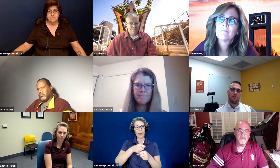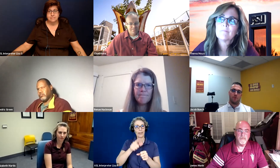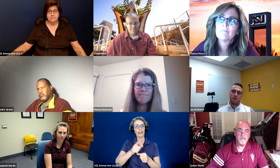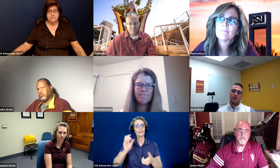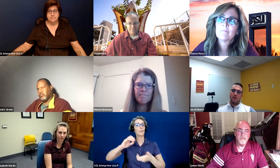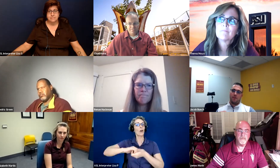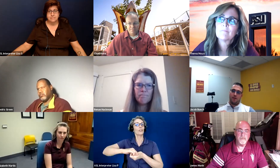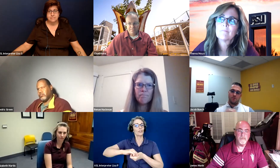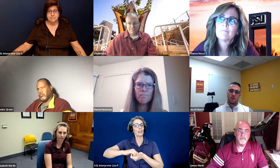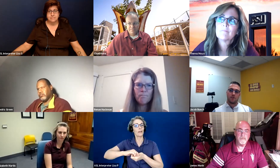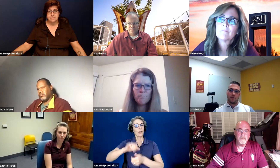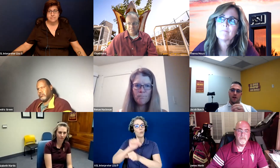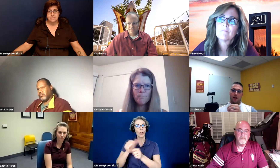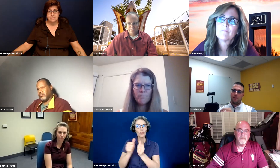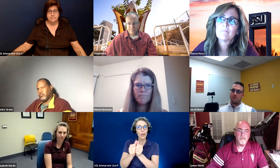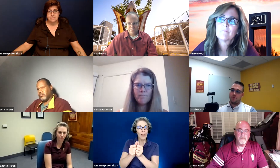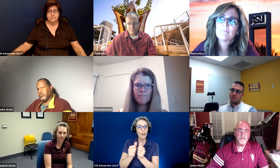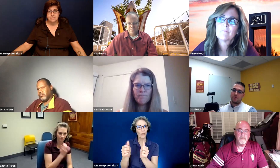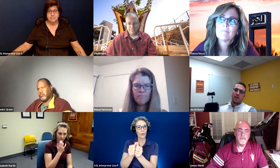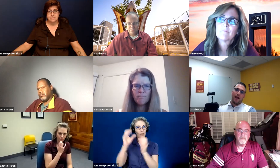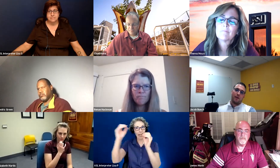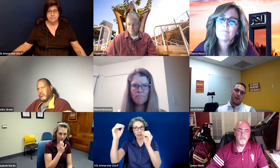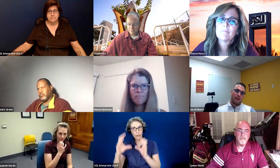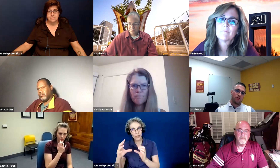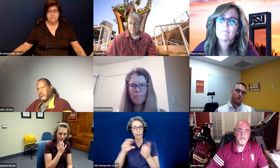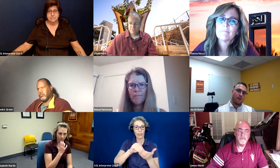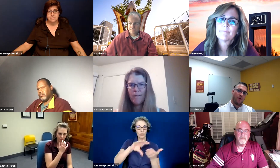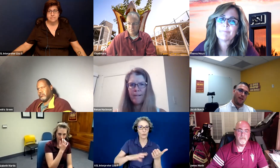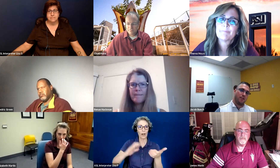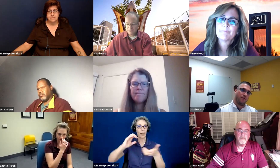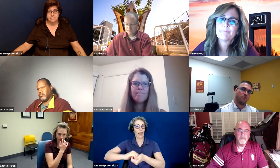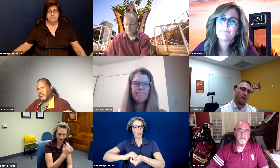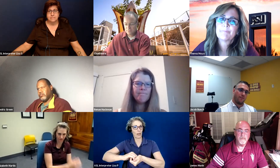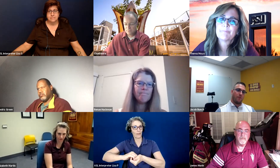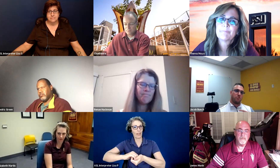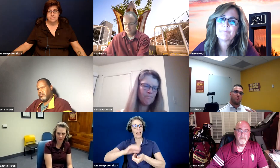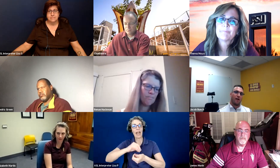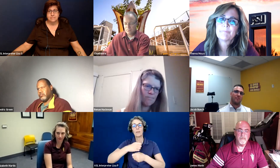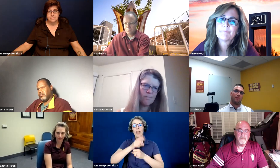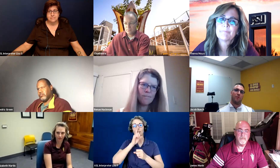between the instructor and the student and making sure that we individualized as much as possible